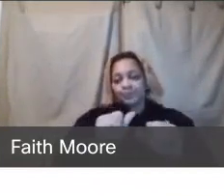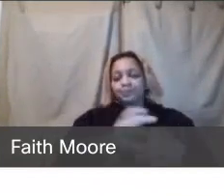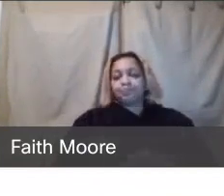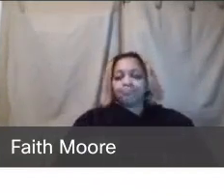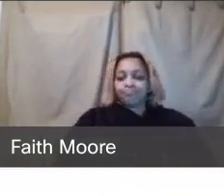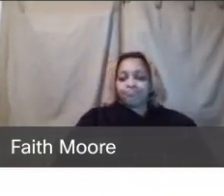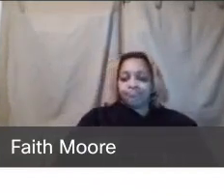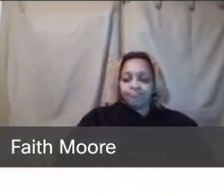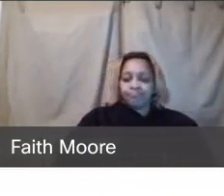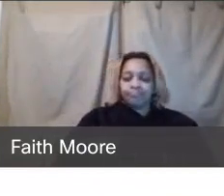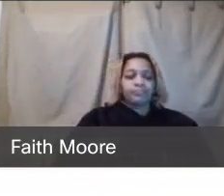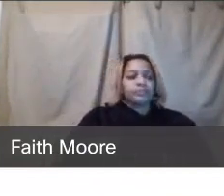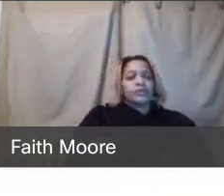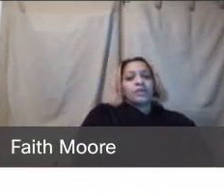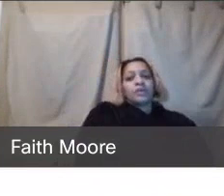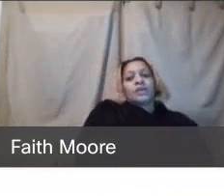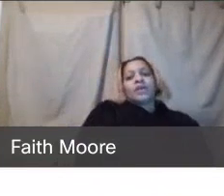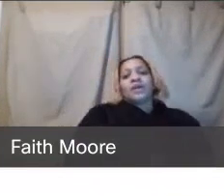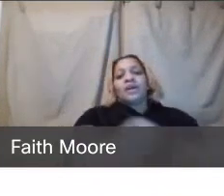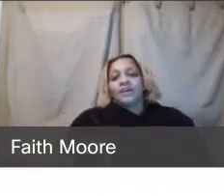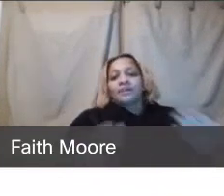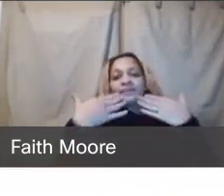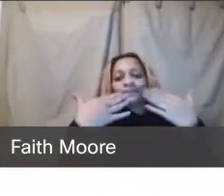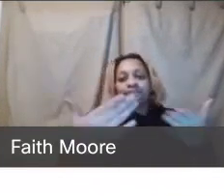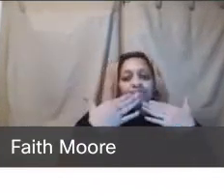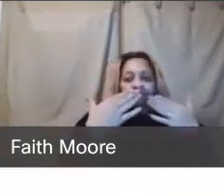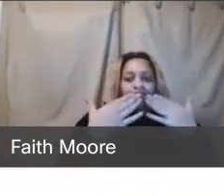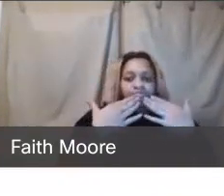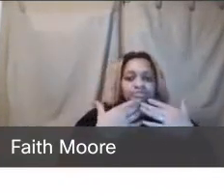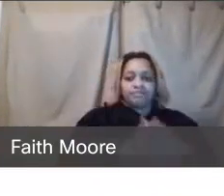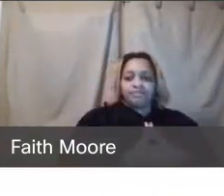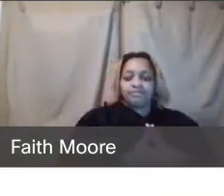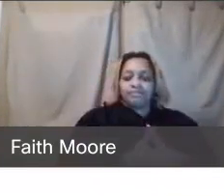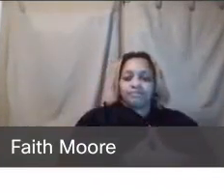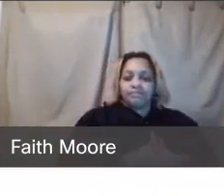Thank you. Well, probably, were there any questions from the Facebook live?